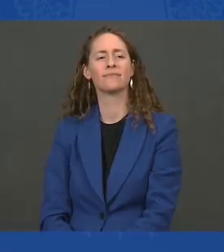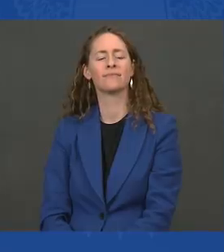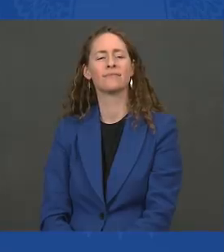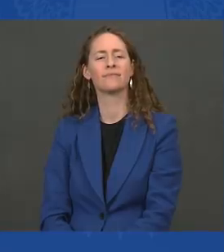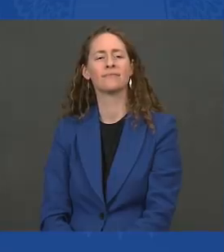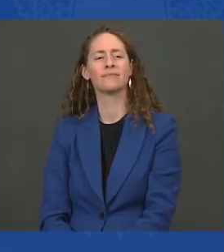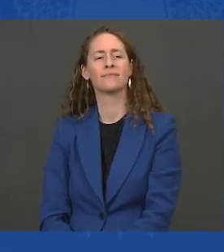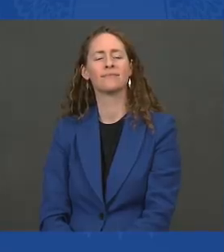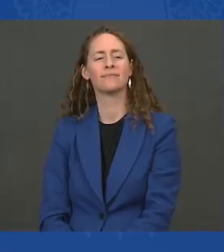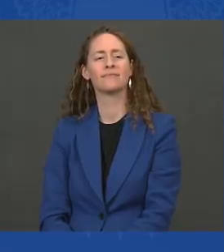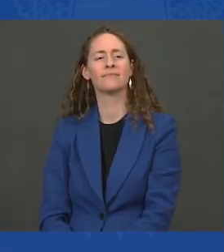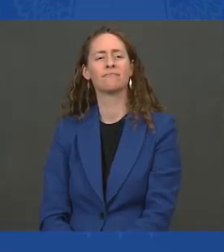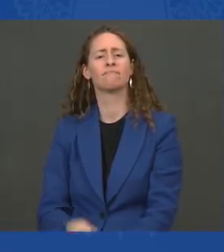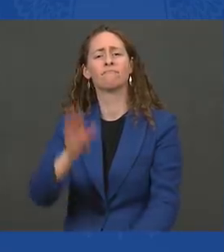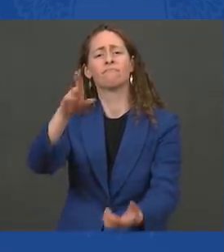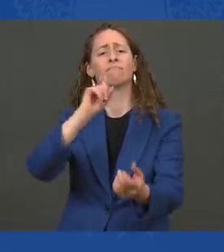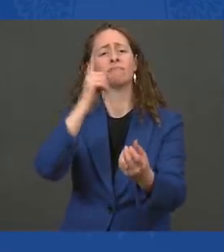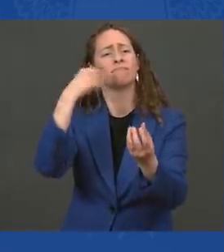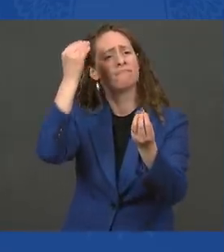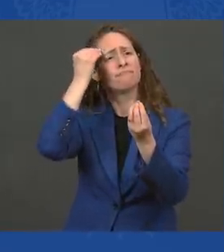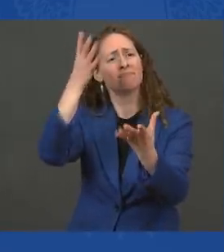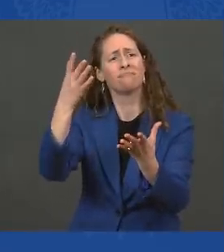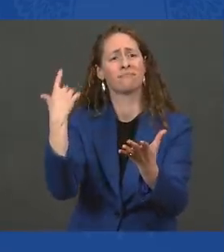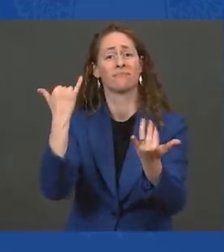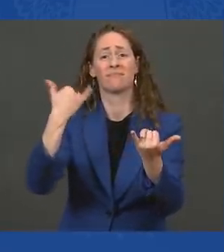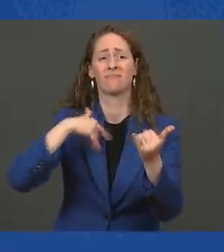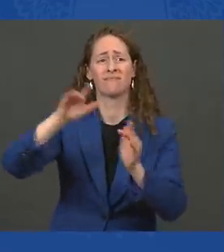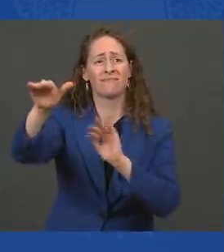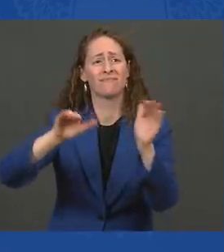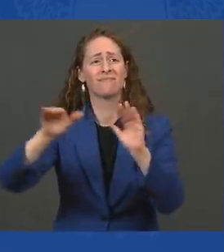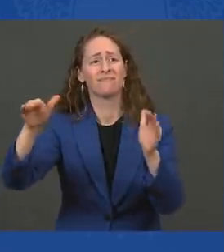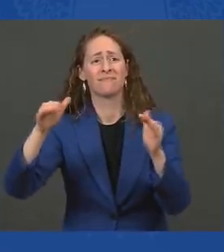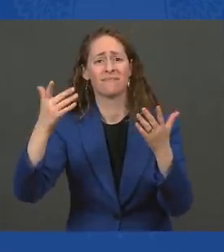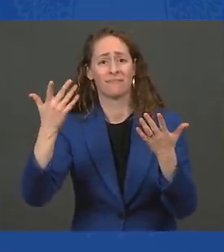we will accelerate their development and deployment with every available tool.